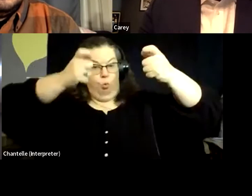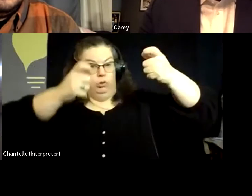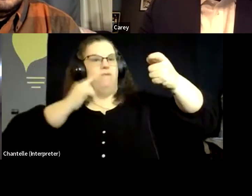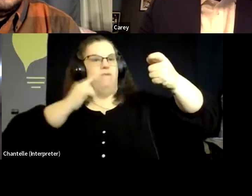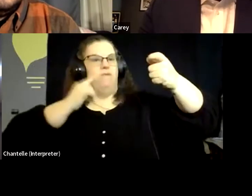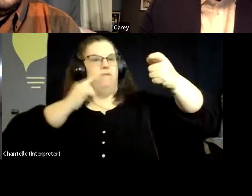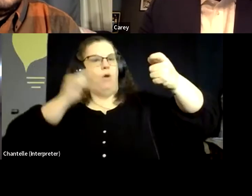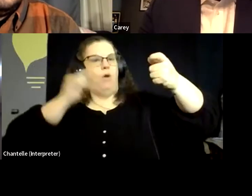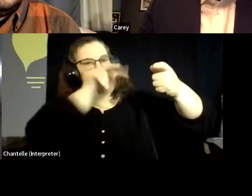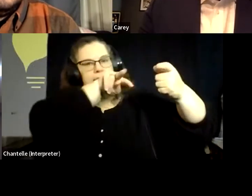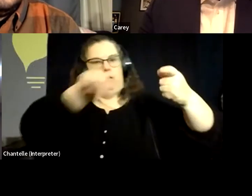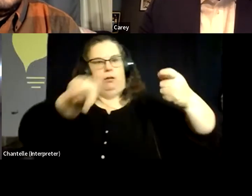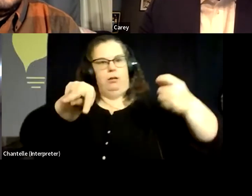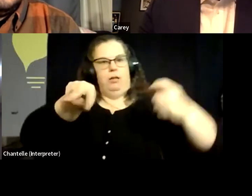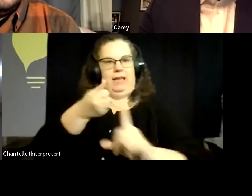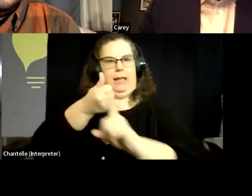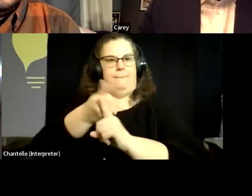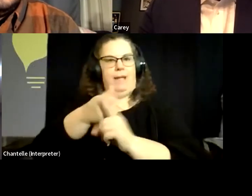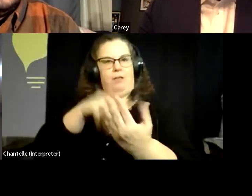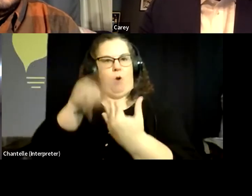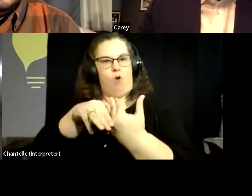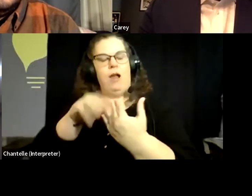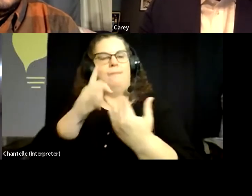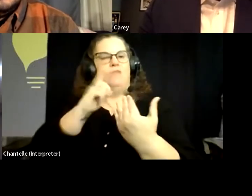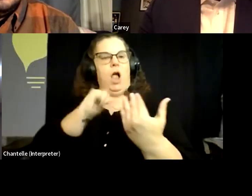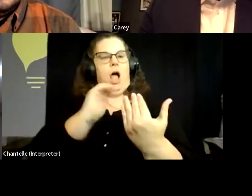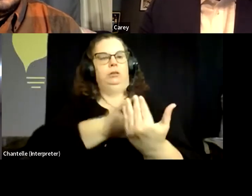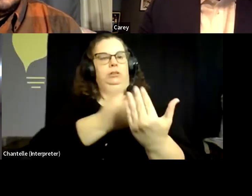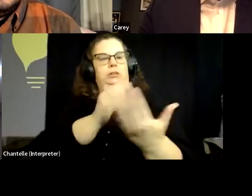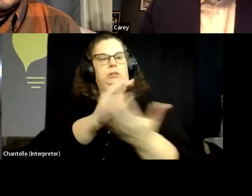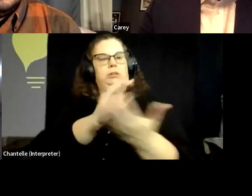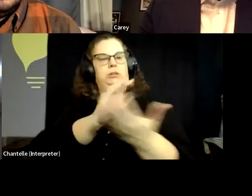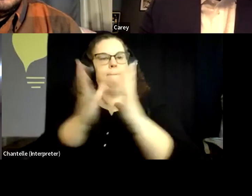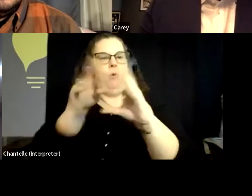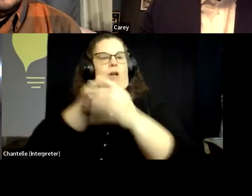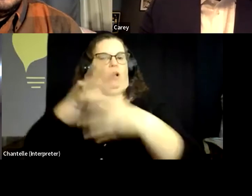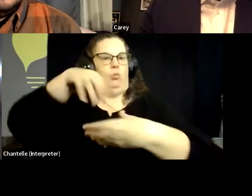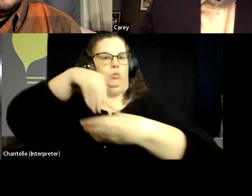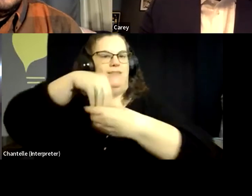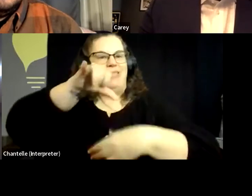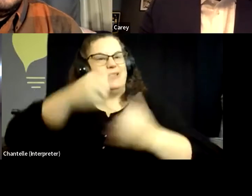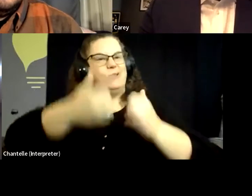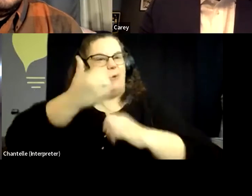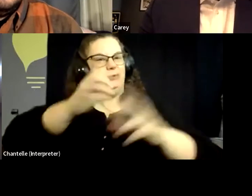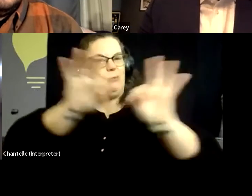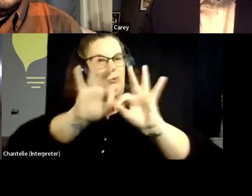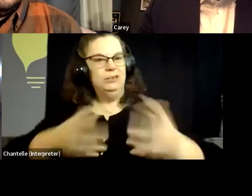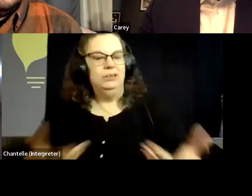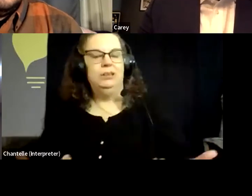the program more inclusive is probably most important. Like many people